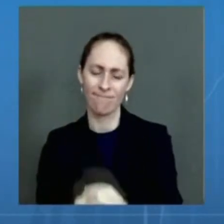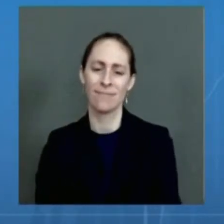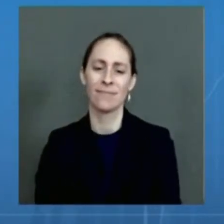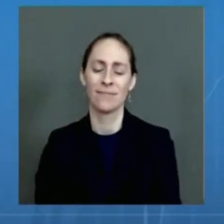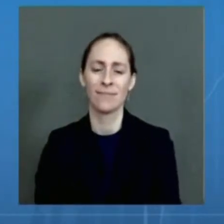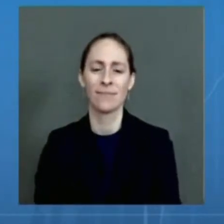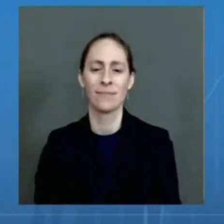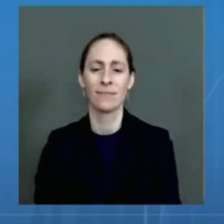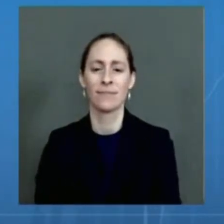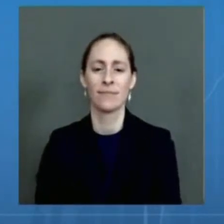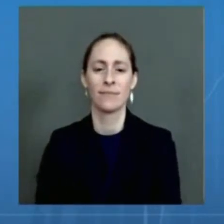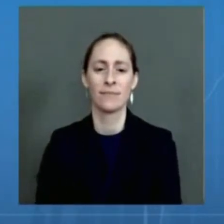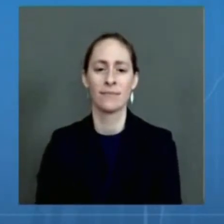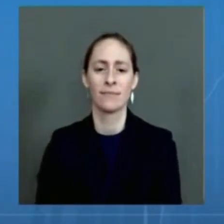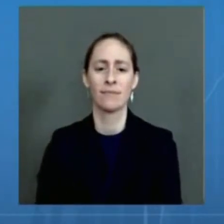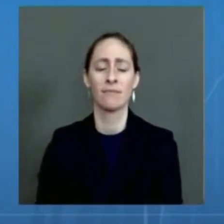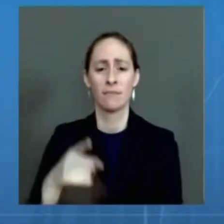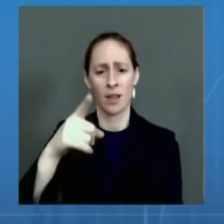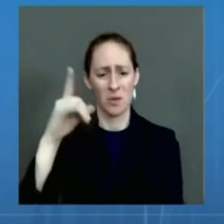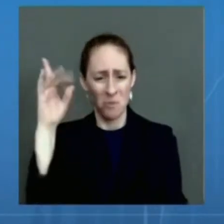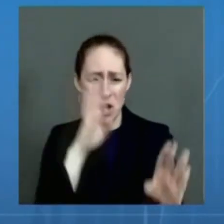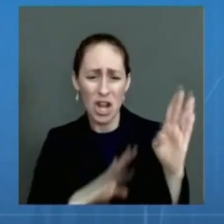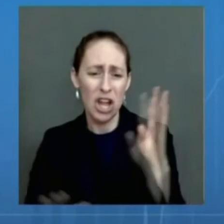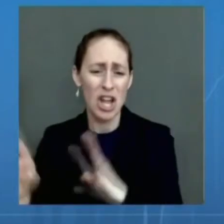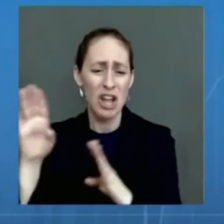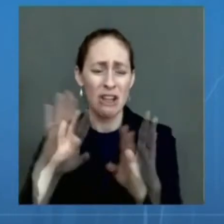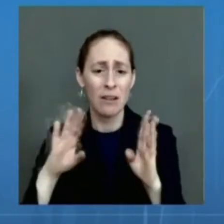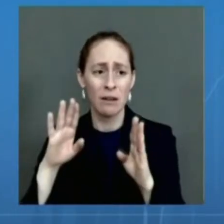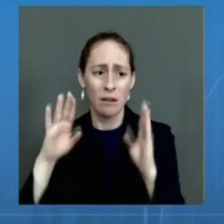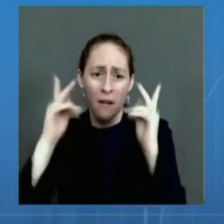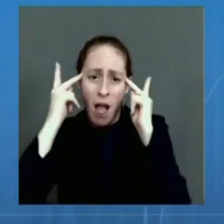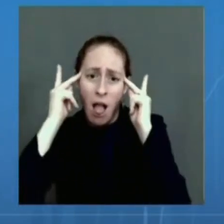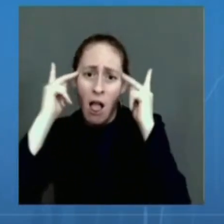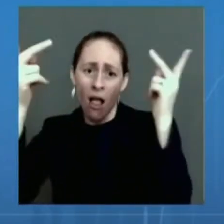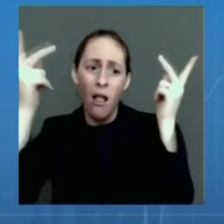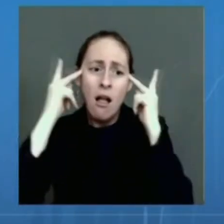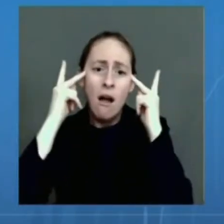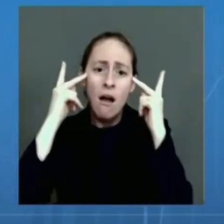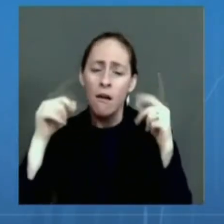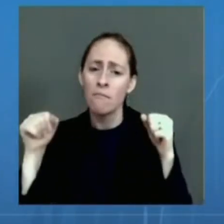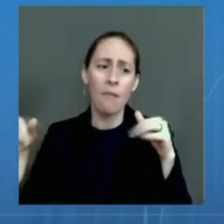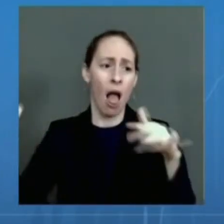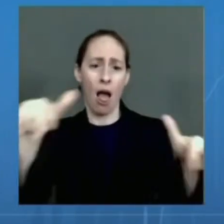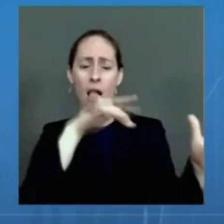PANIC BECAUSE WE KNOW HOW TO PROTECT PEOPLE AND WE HAVE THE